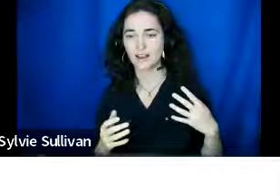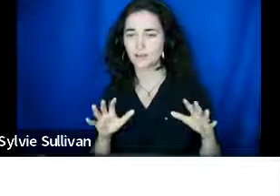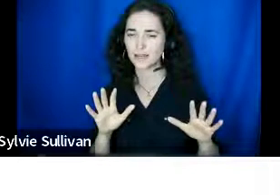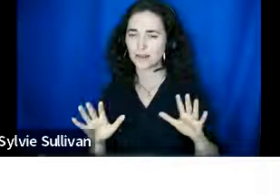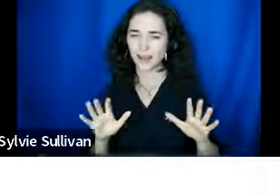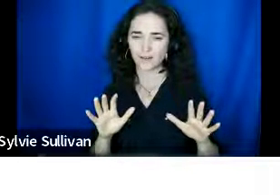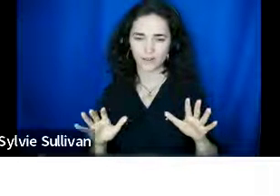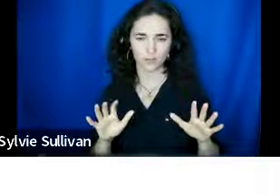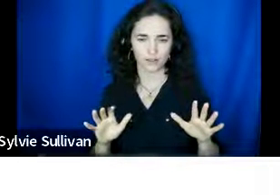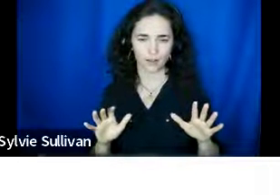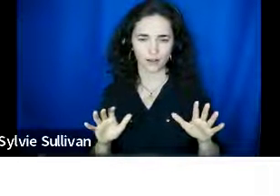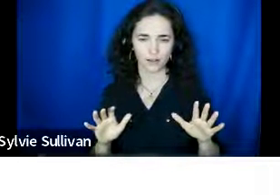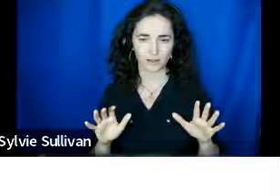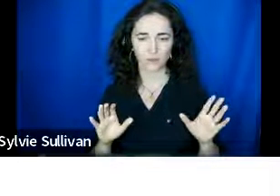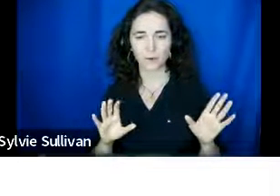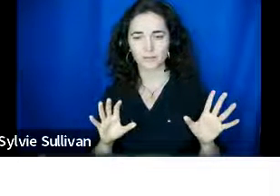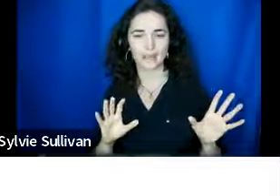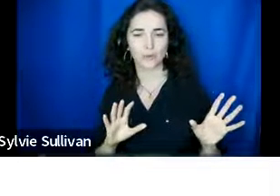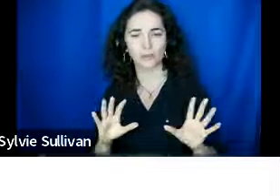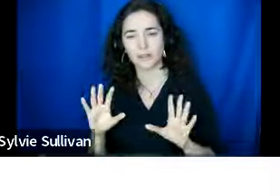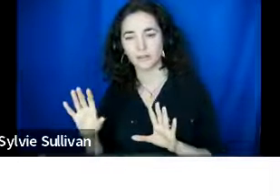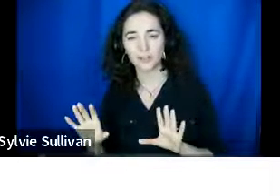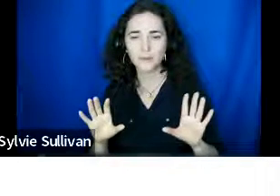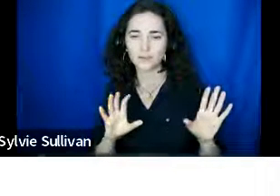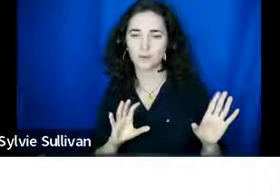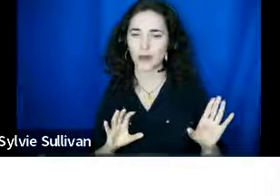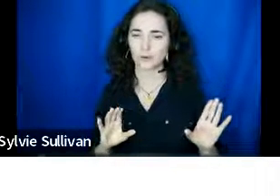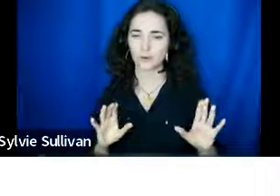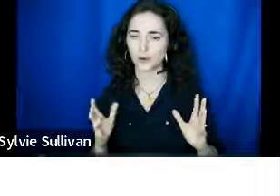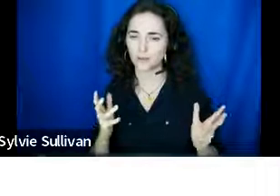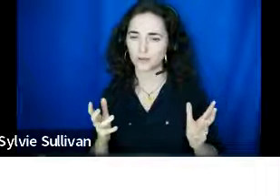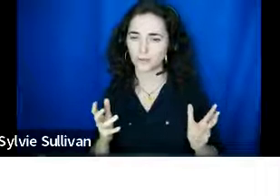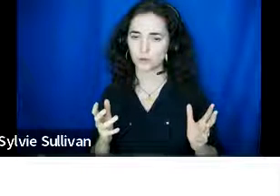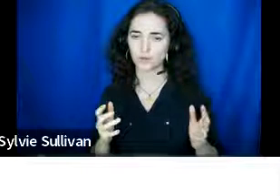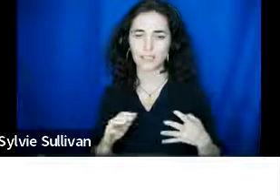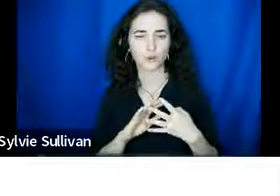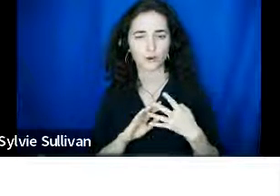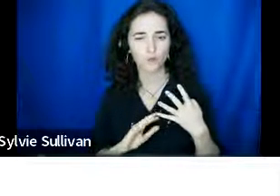Everybody may have a different style. Everyone may learn in a little bit different manner, and you have to adapt to your needs.